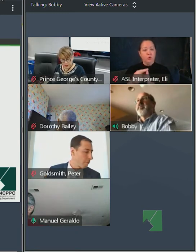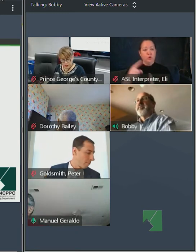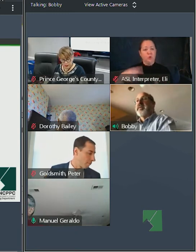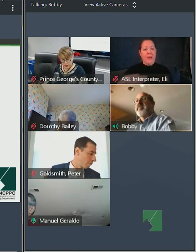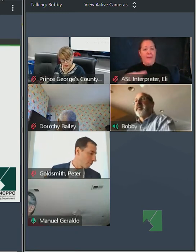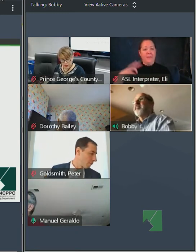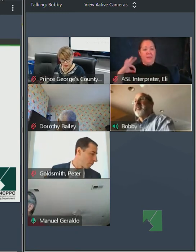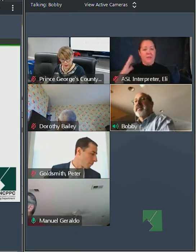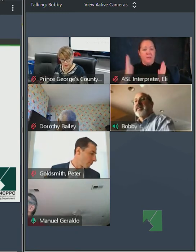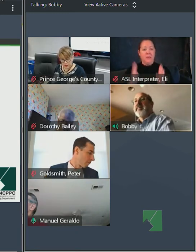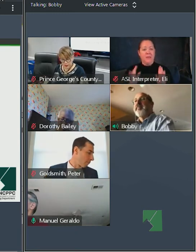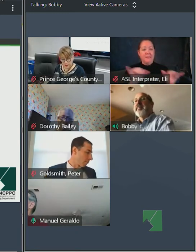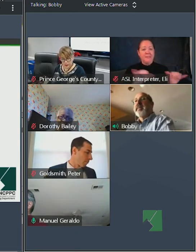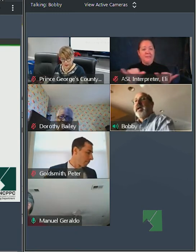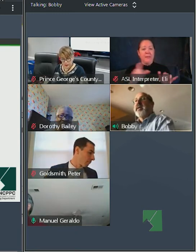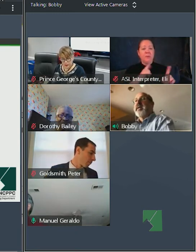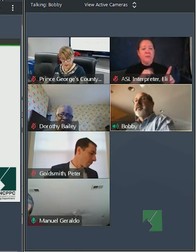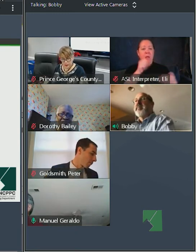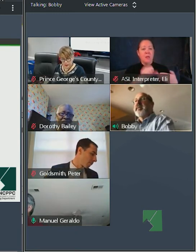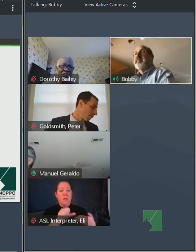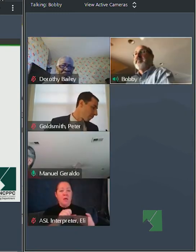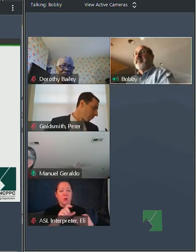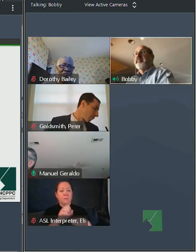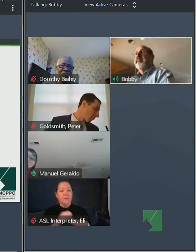was transmitted. Previously. Next slide, please.